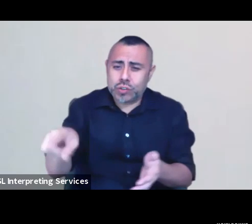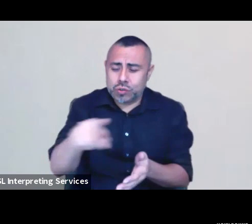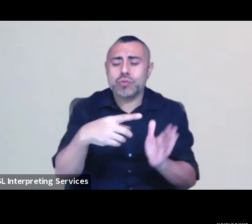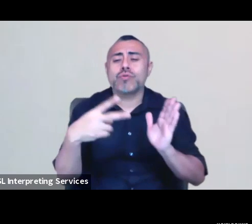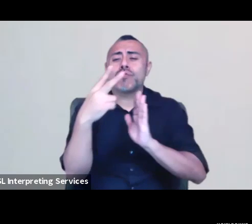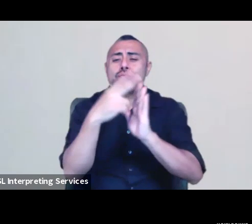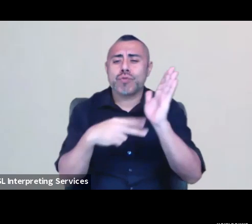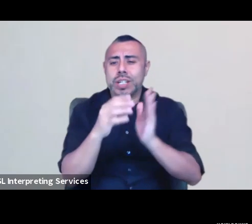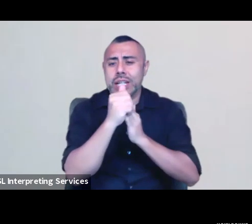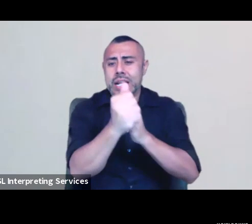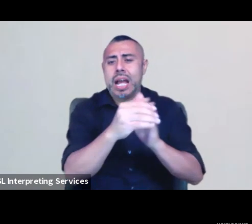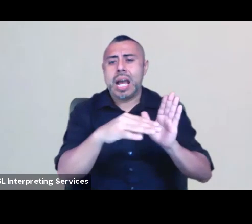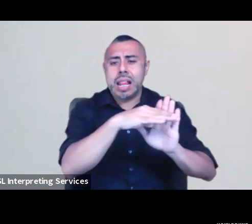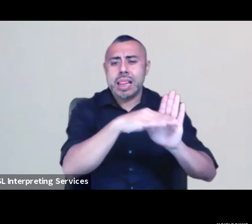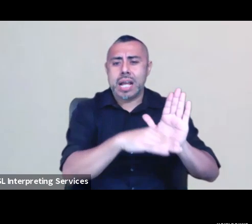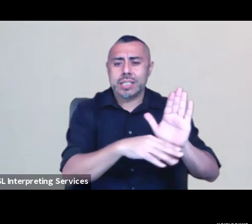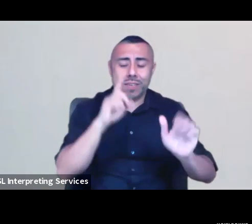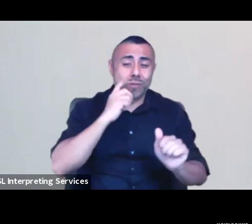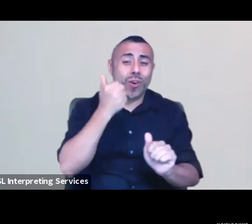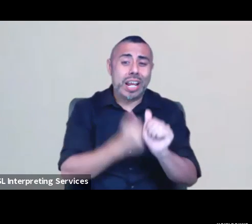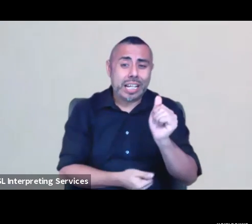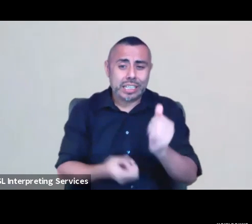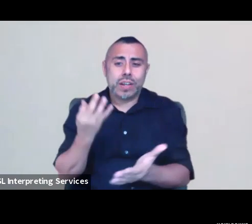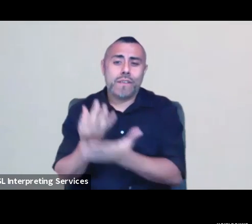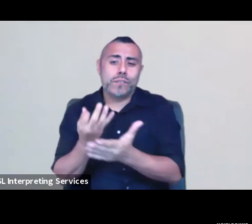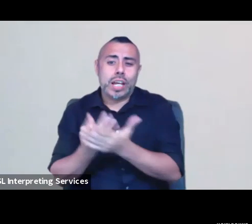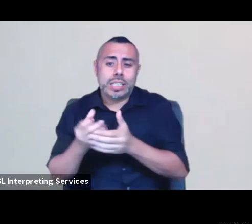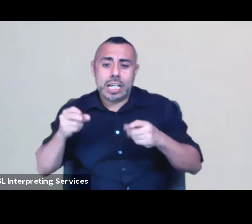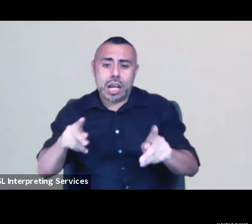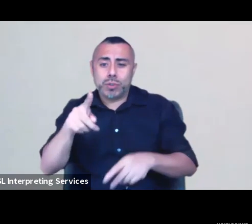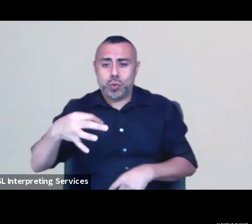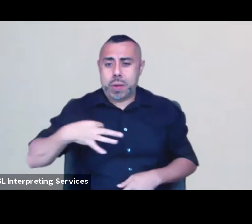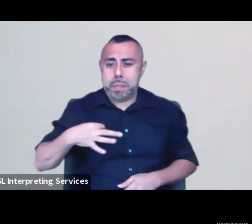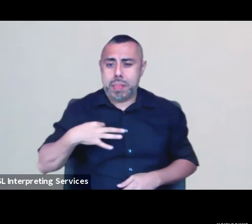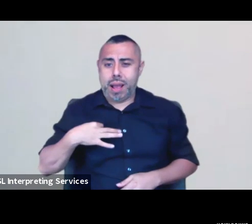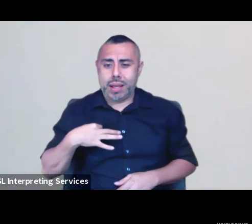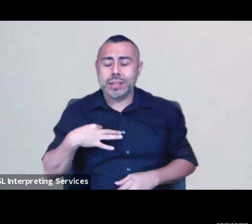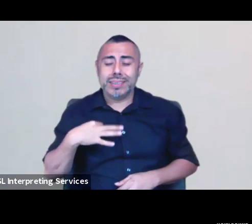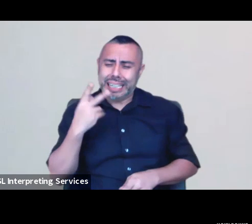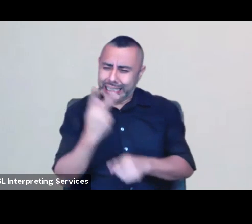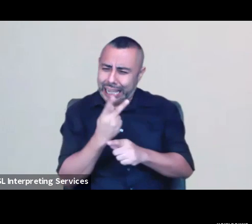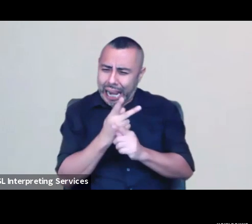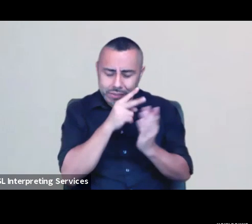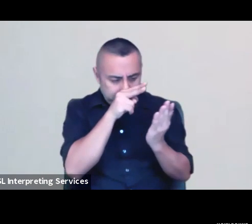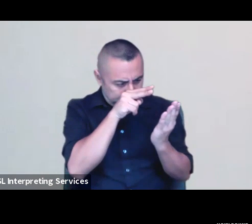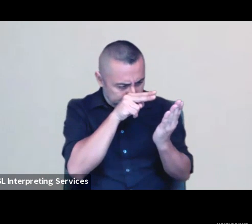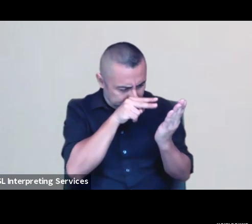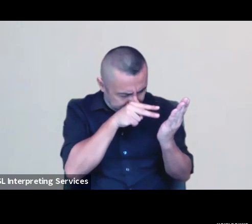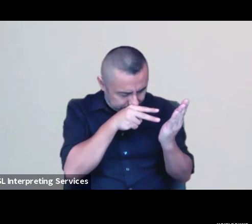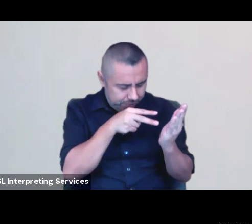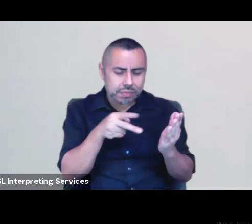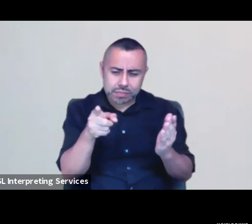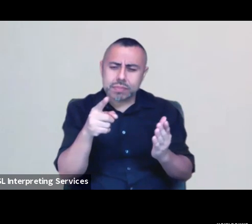for each funding opportunity that you apply for carefully and be reasonable about what might apply to you.